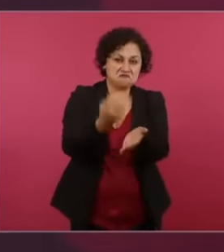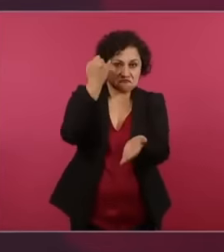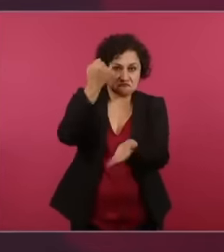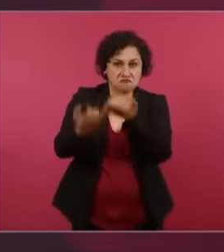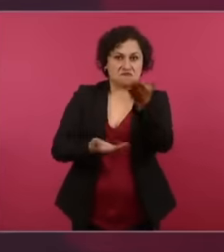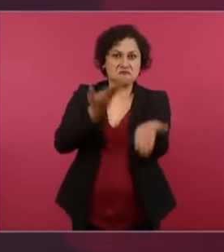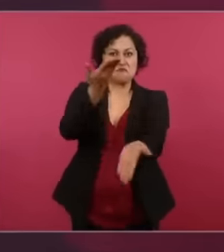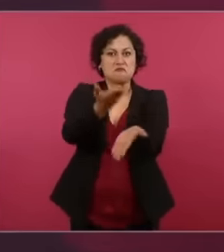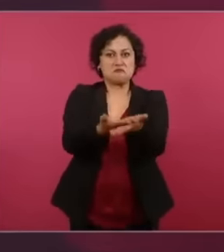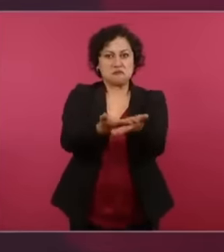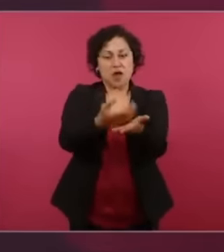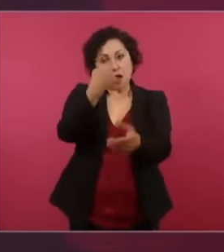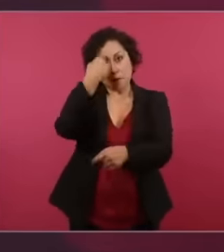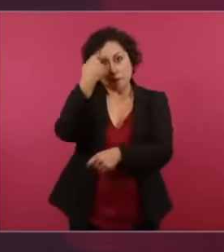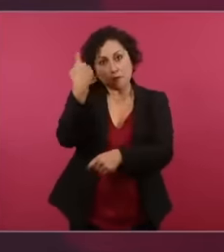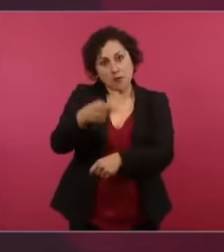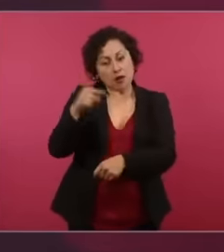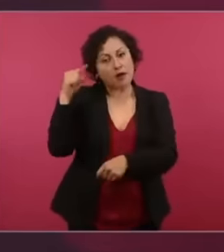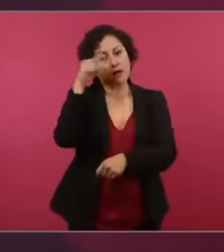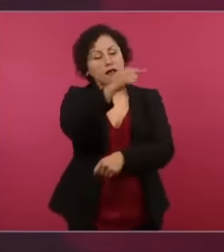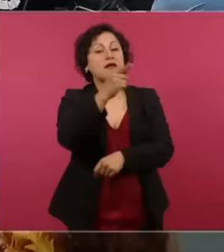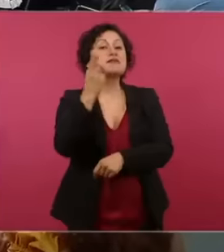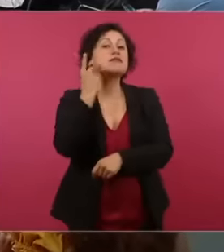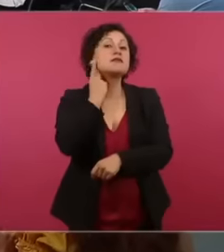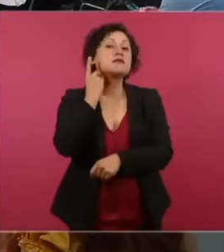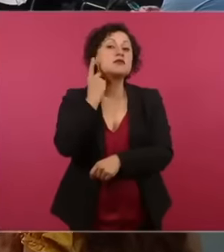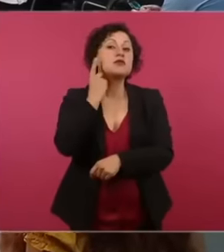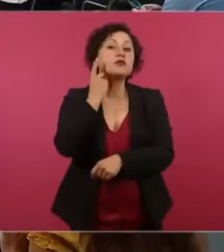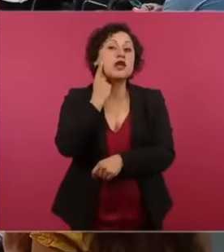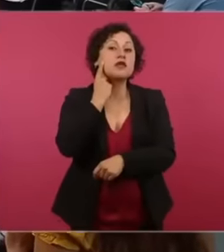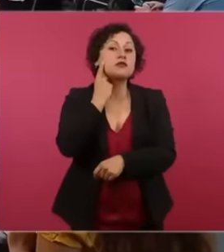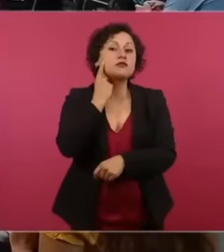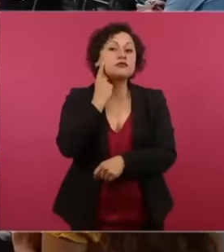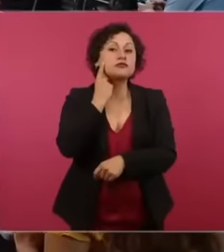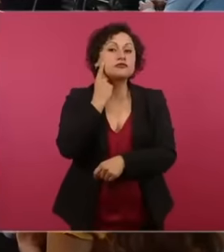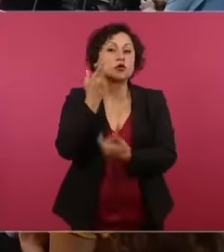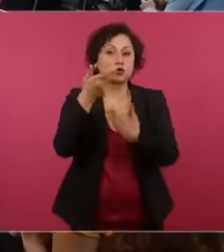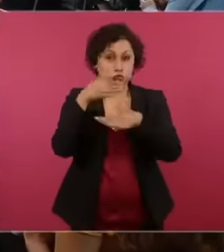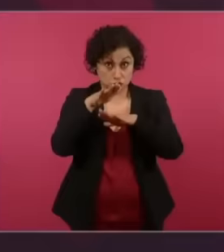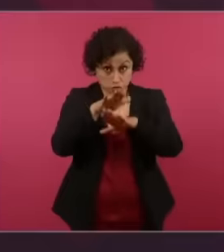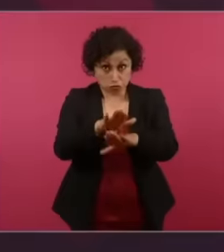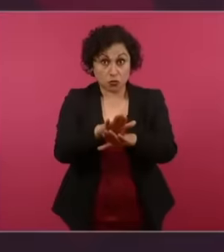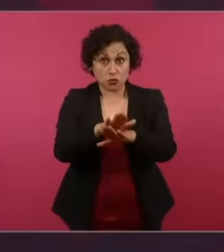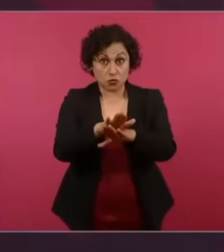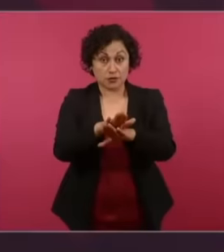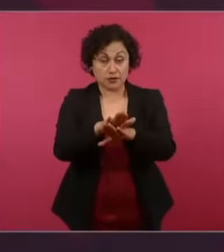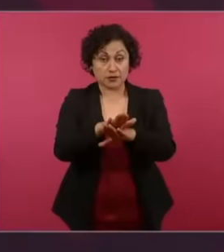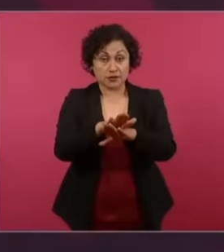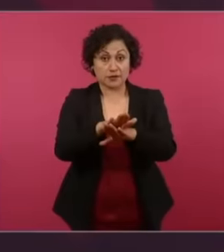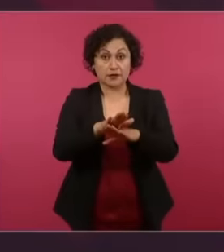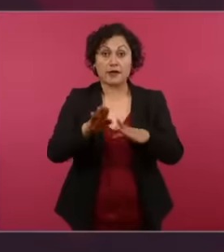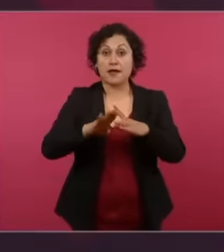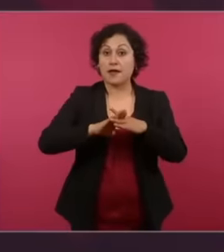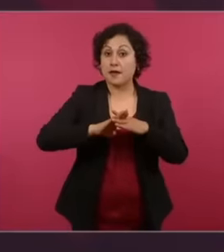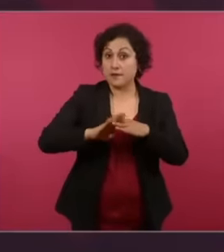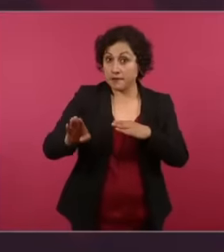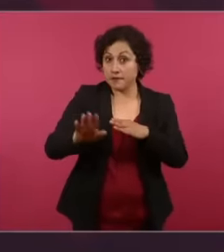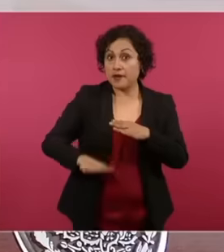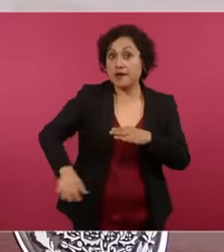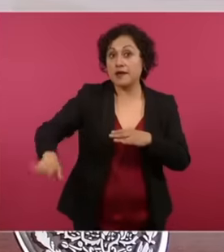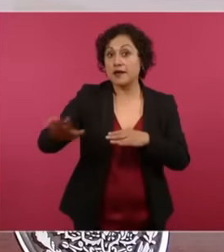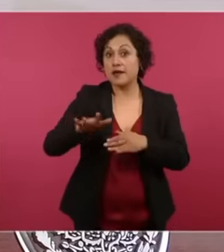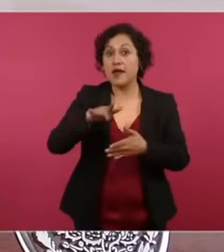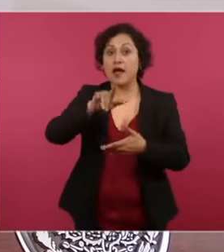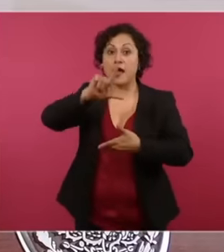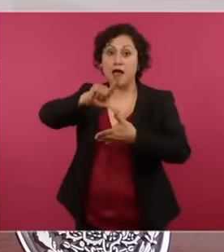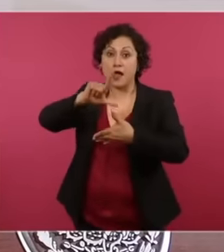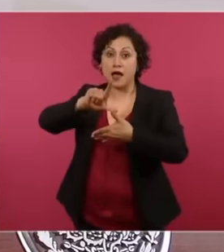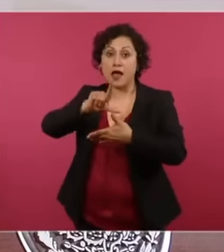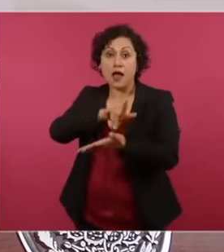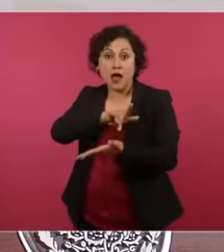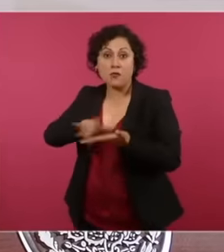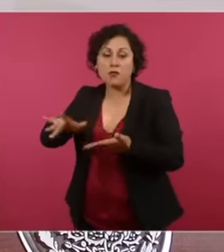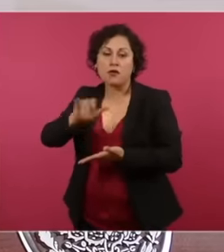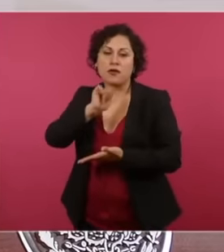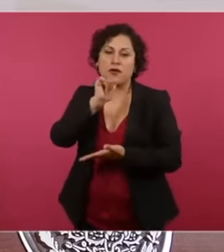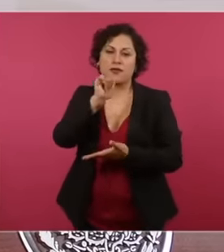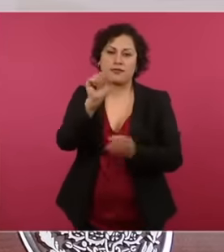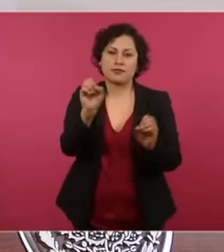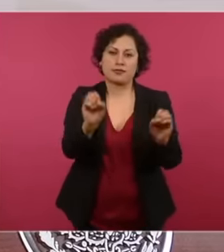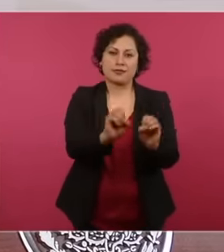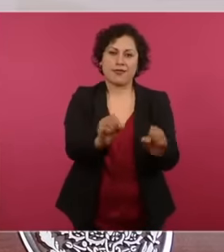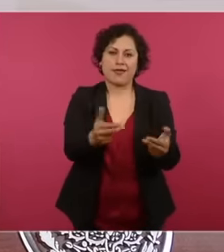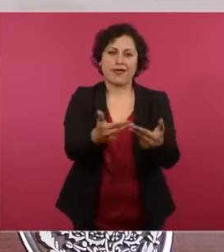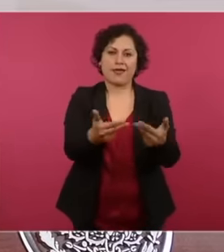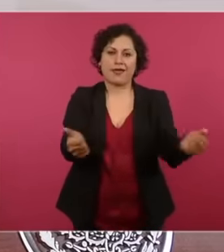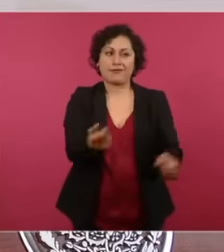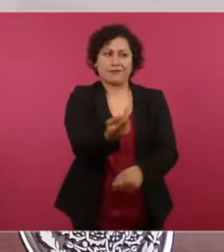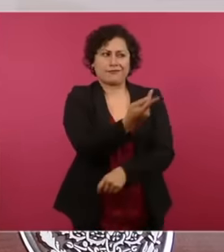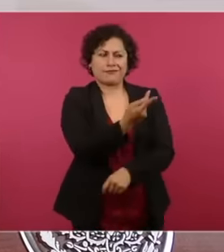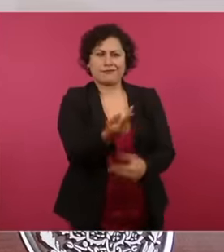Congress to support the people of Latin America and the Caribbean as